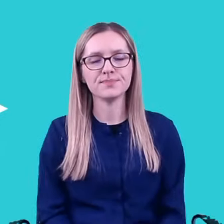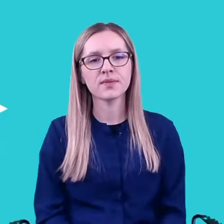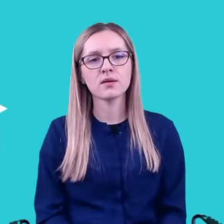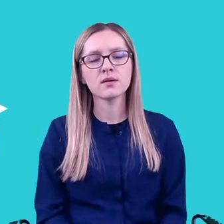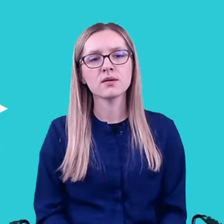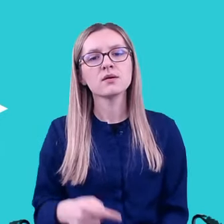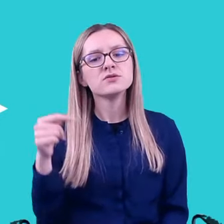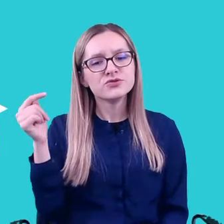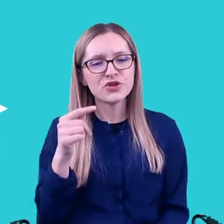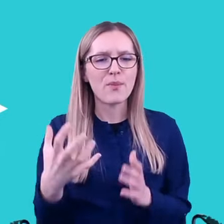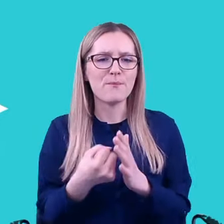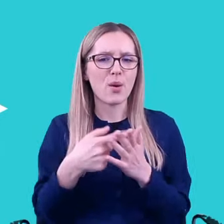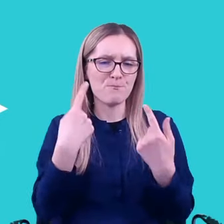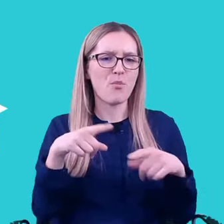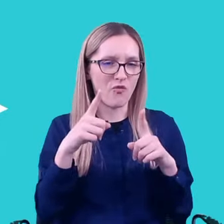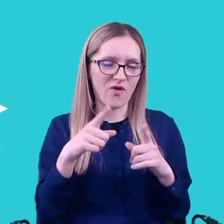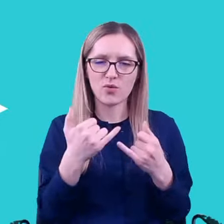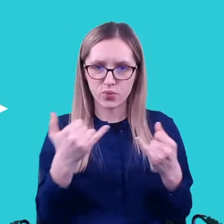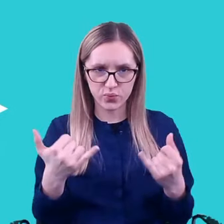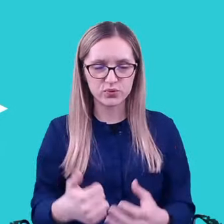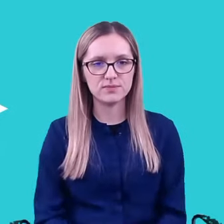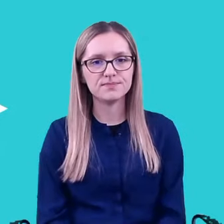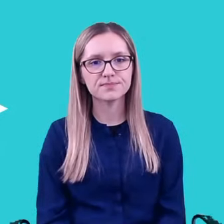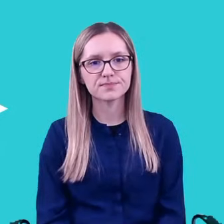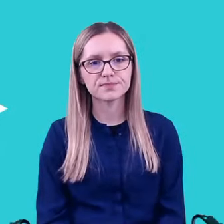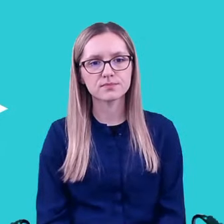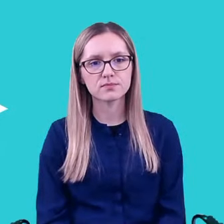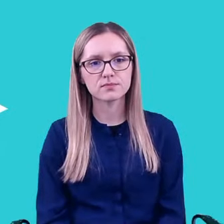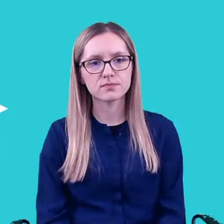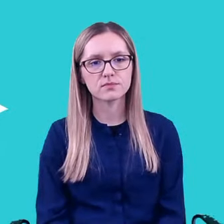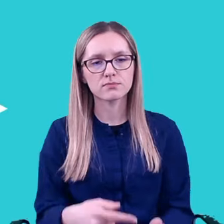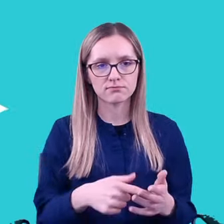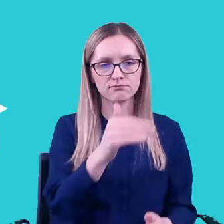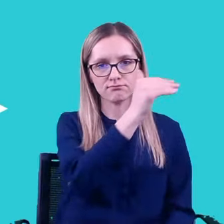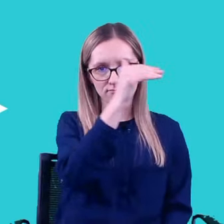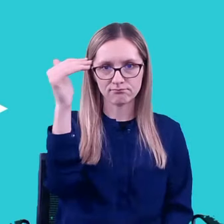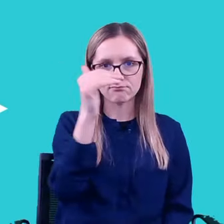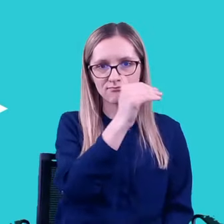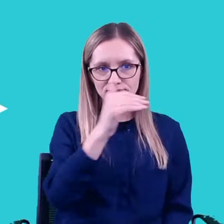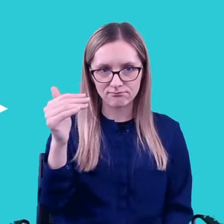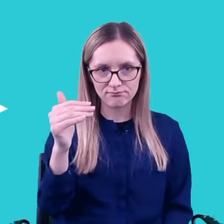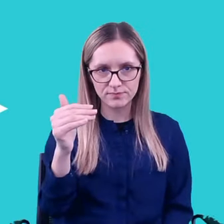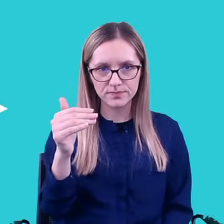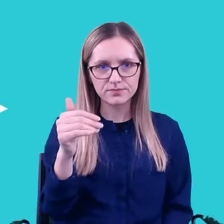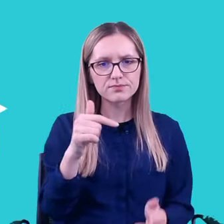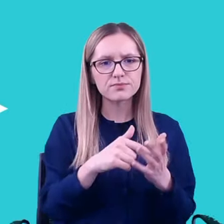we have to keep this in mind. When we have our actual potential, which is closer to 1V,